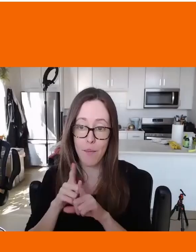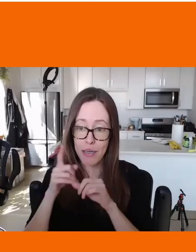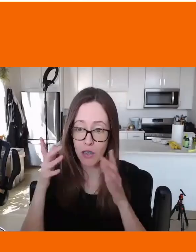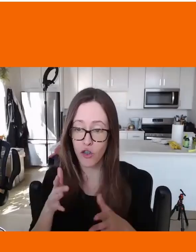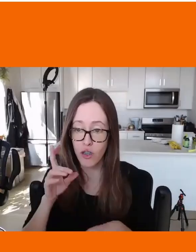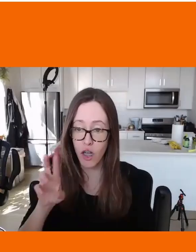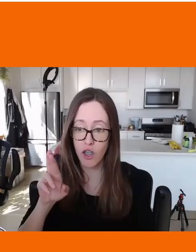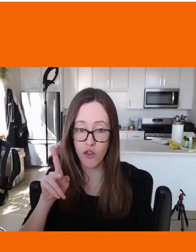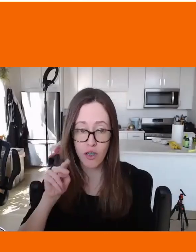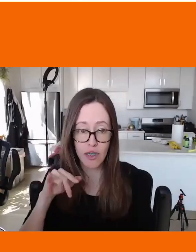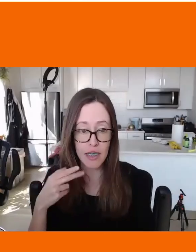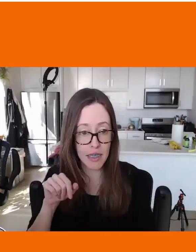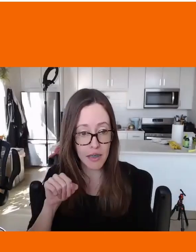and we'd extract bacterial DNA.